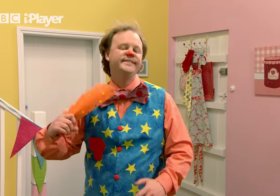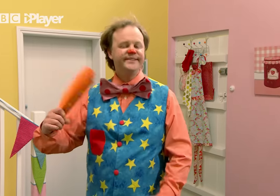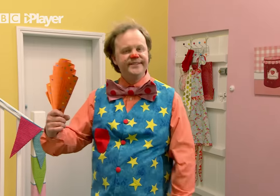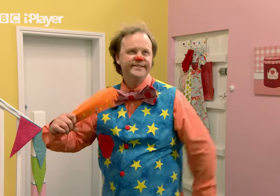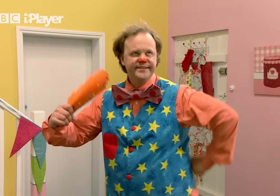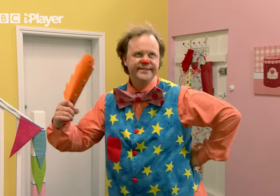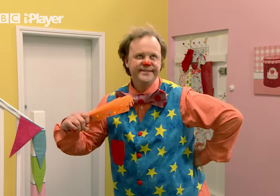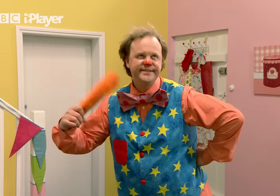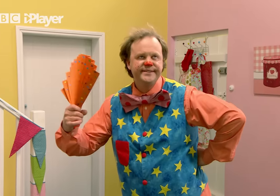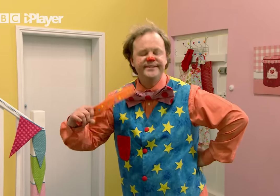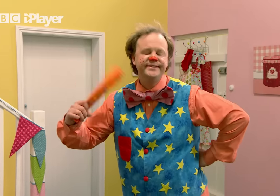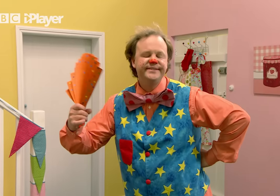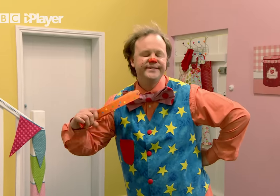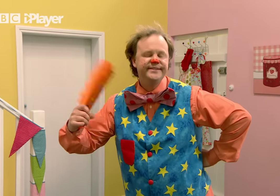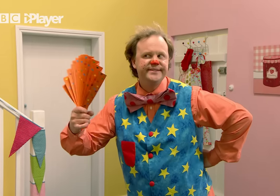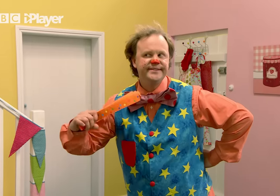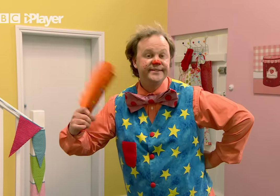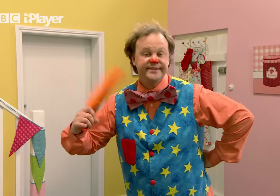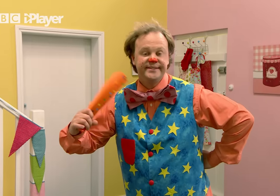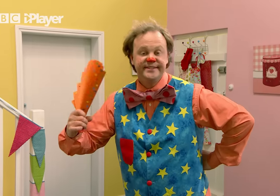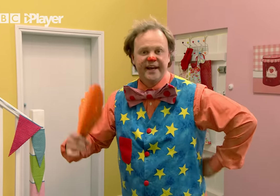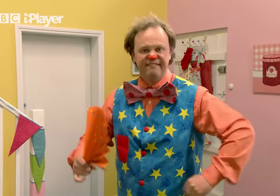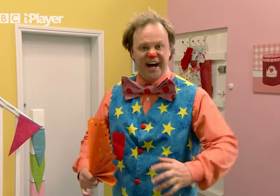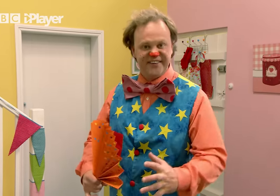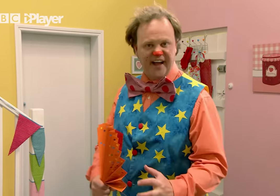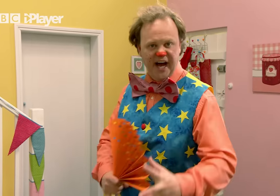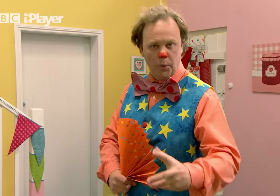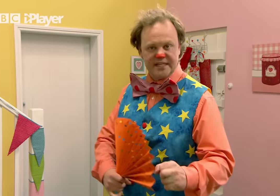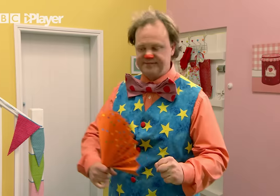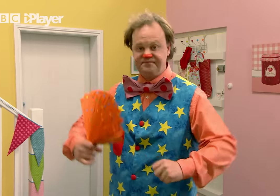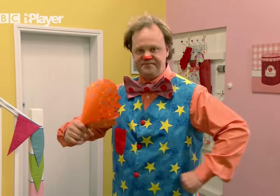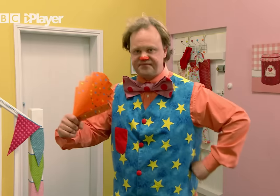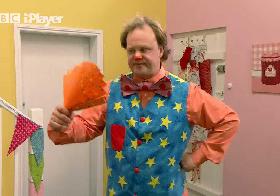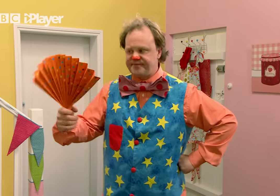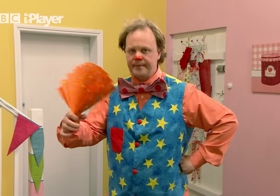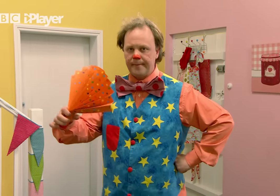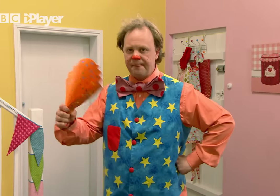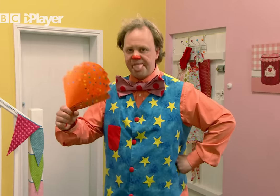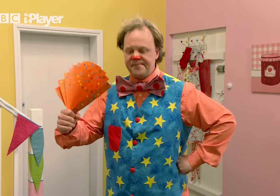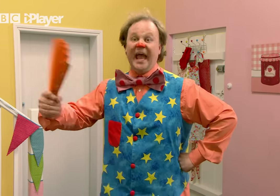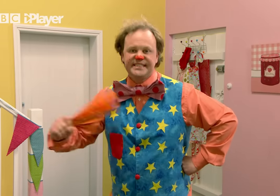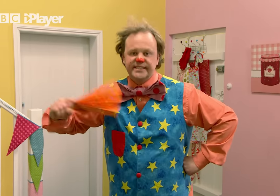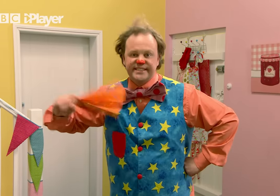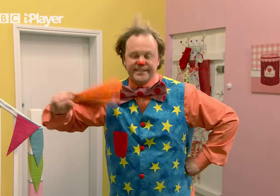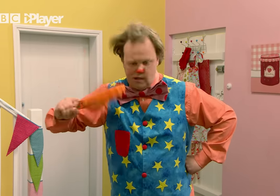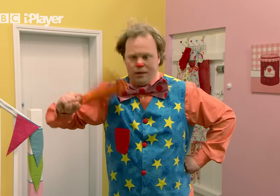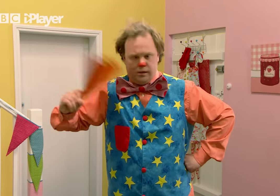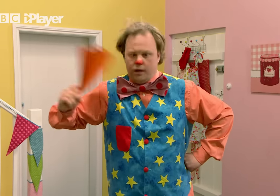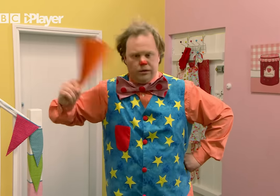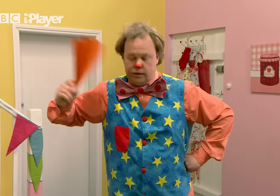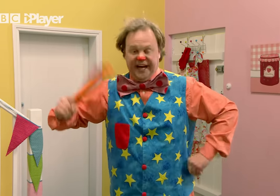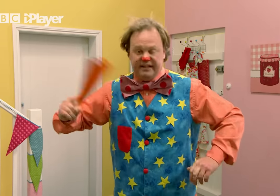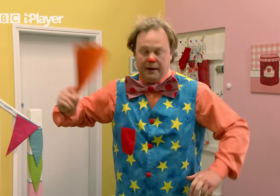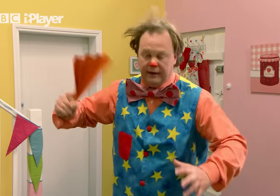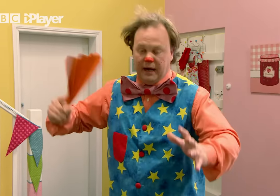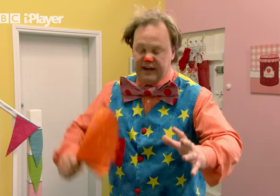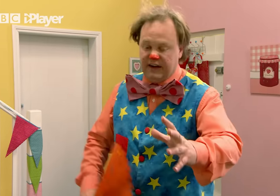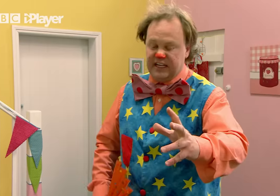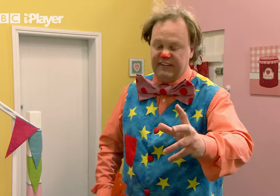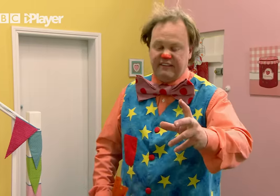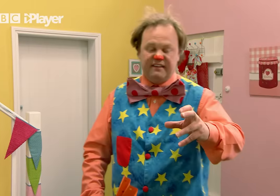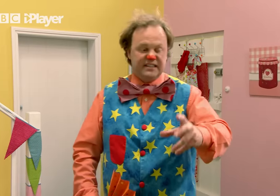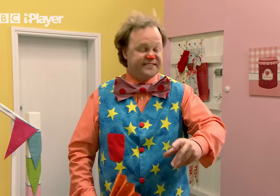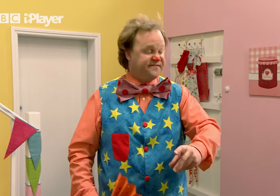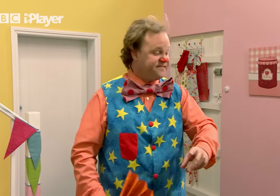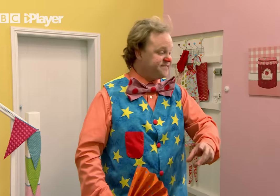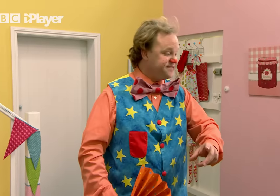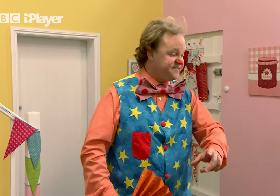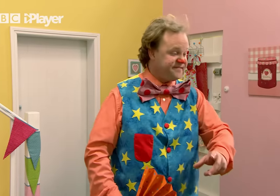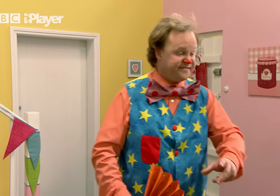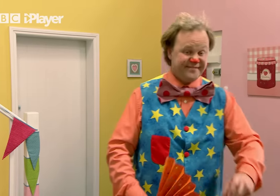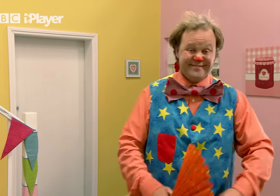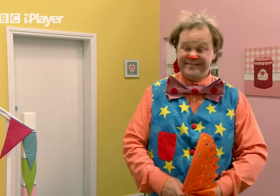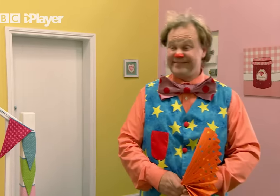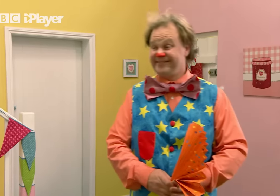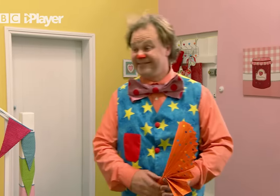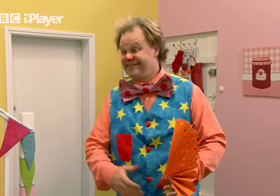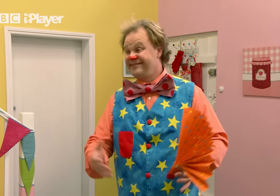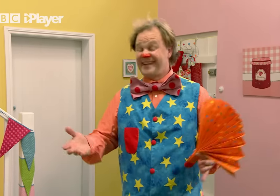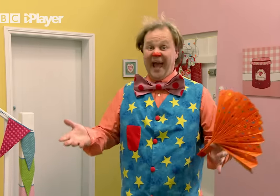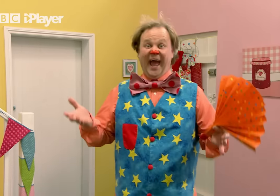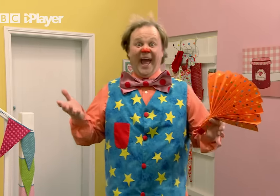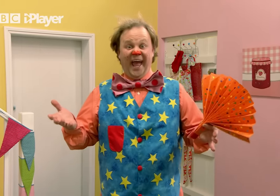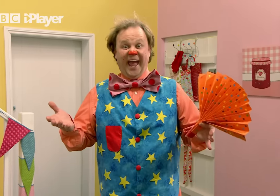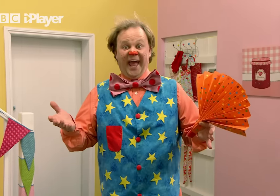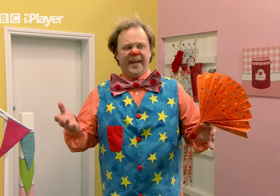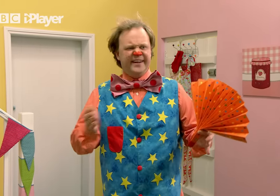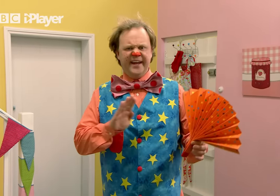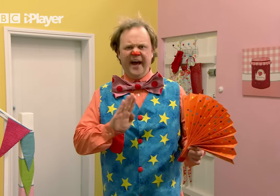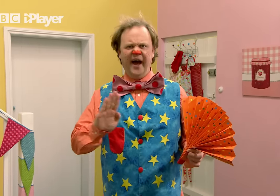even faster than that much faster faster which are you cool now no